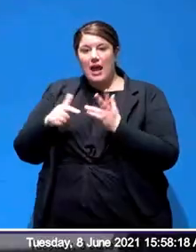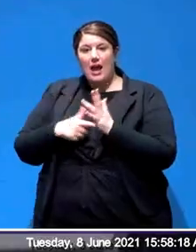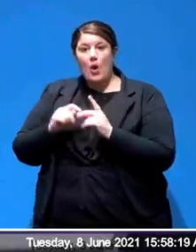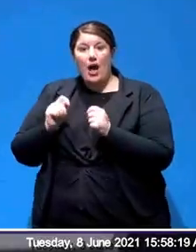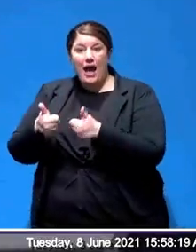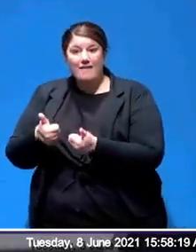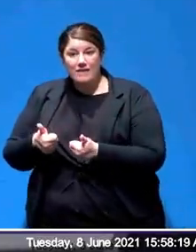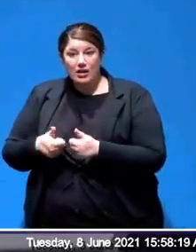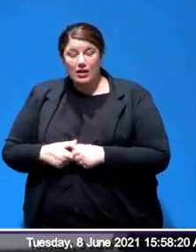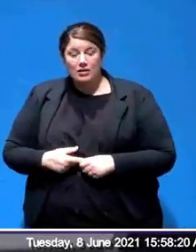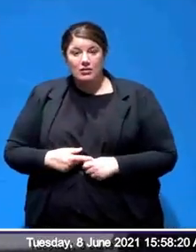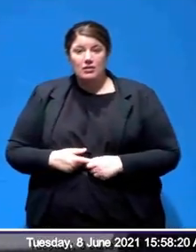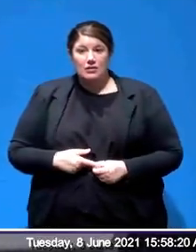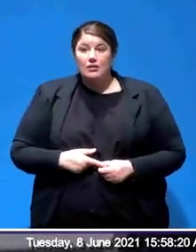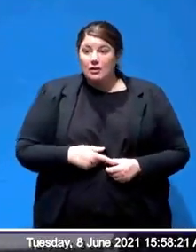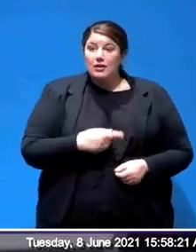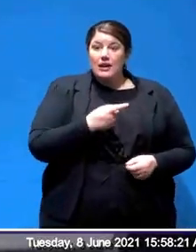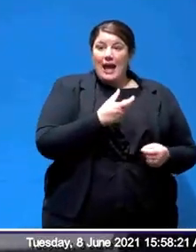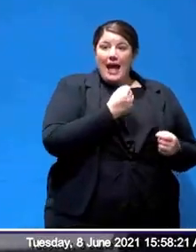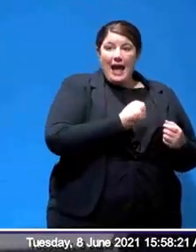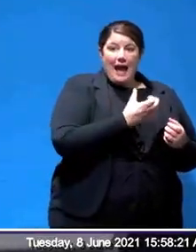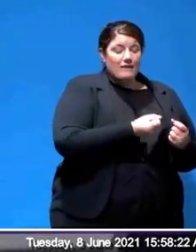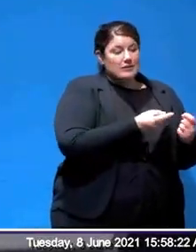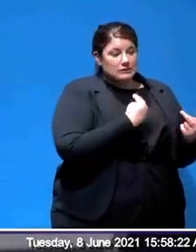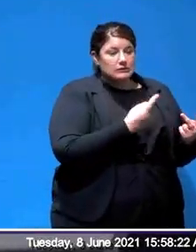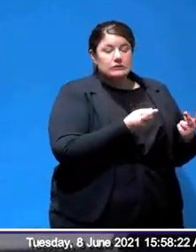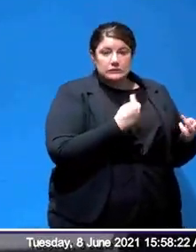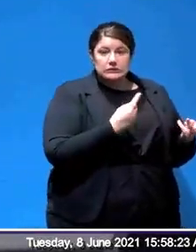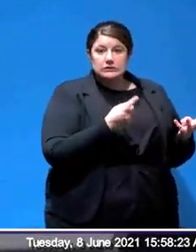But, you know, you look for evidence for some of these things.